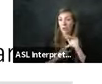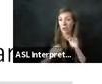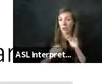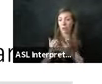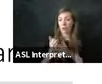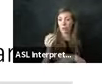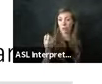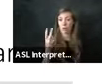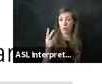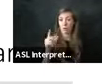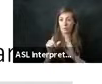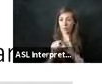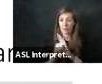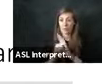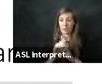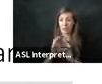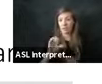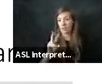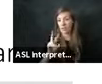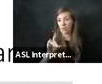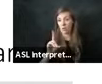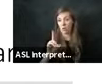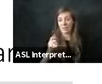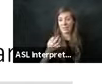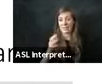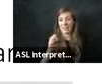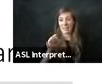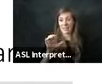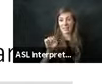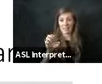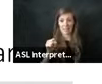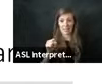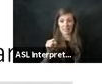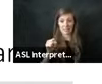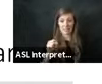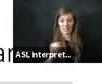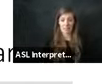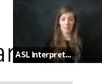Povet 19 cases among students and staff,